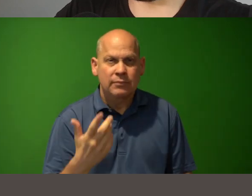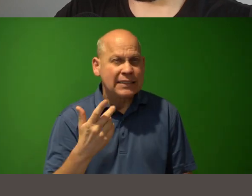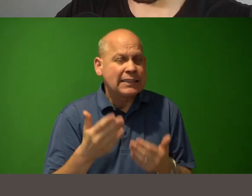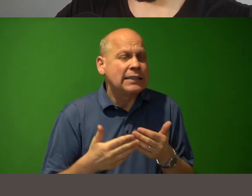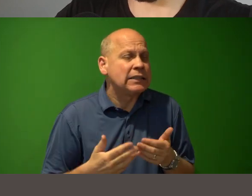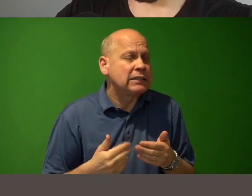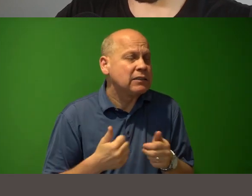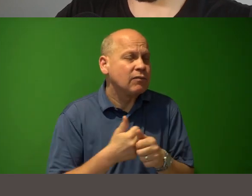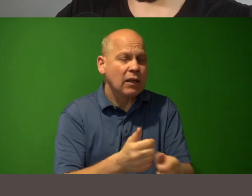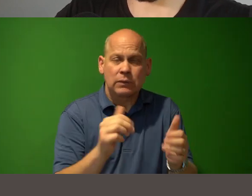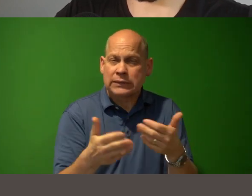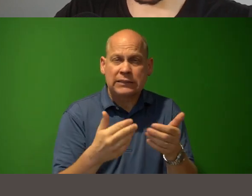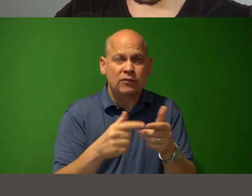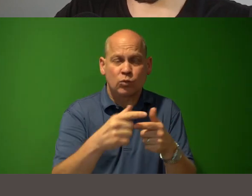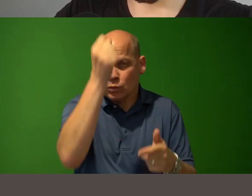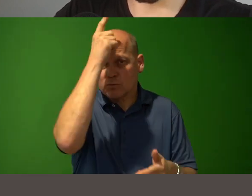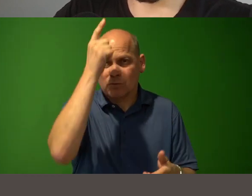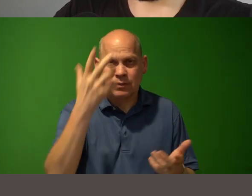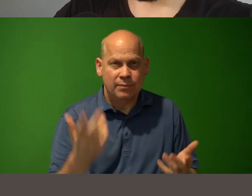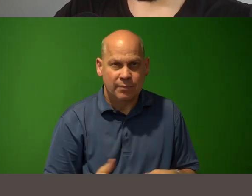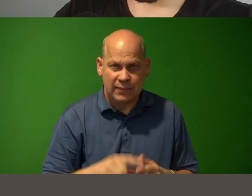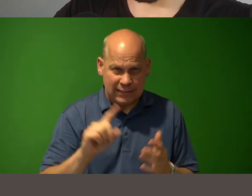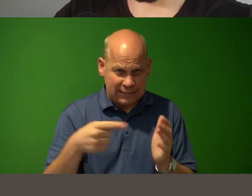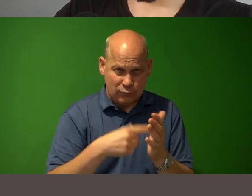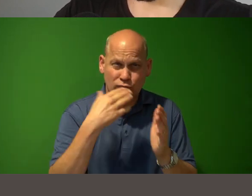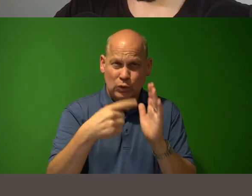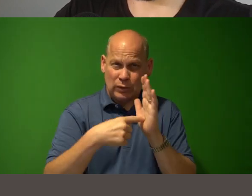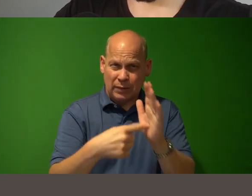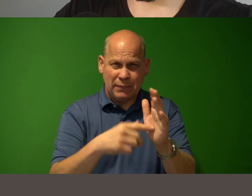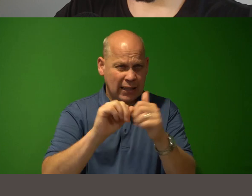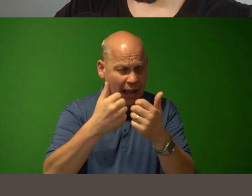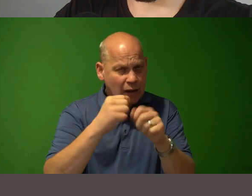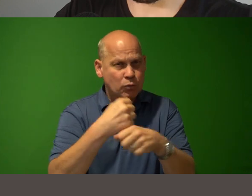Easy to follow, easy to understand. This is a good example of how to make a diagram.